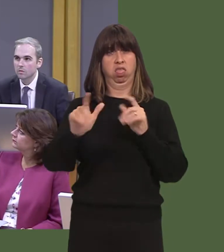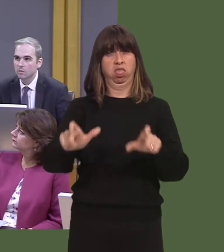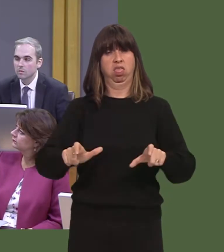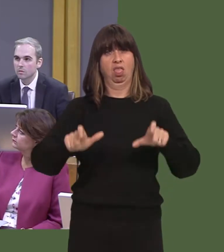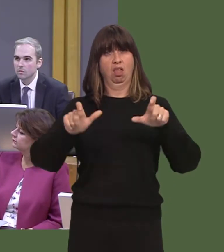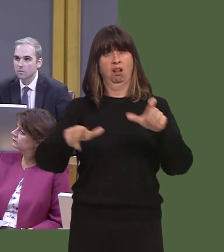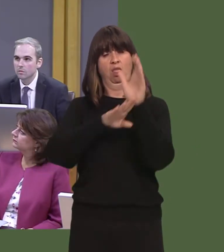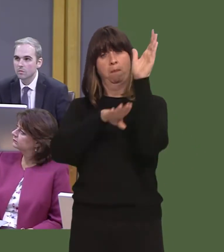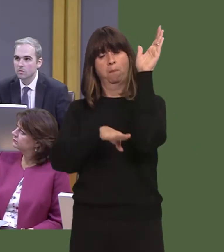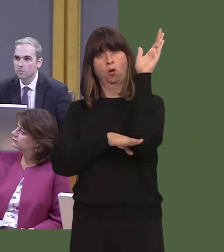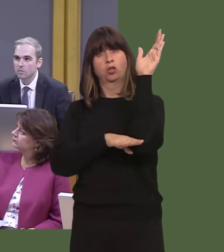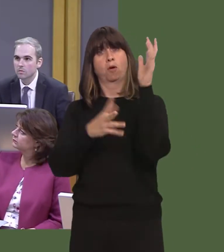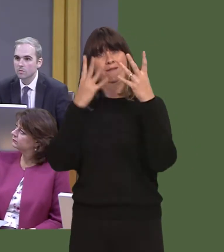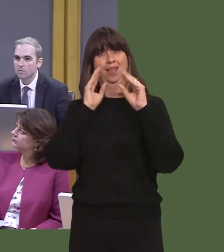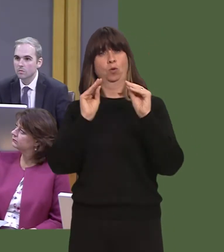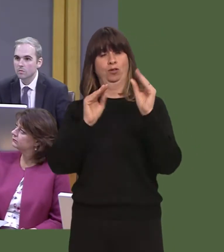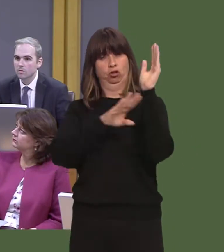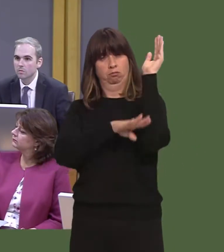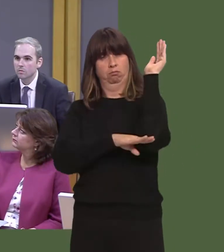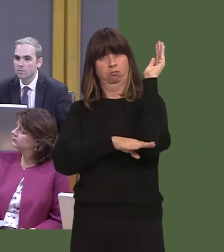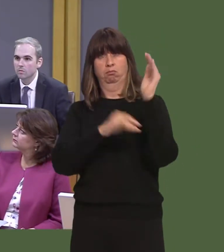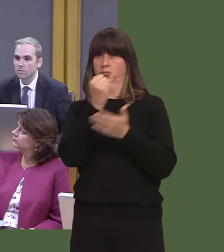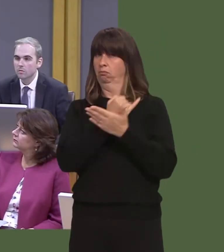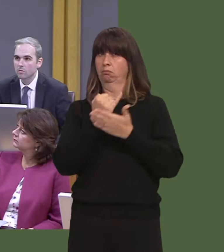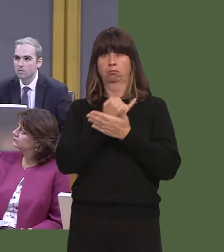the bottom of the league table. Doesn't this epitomise your Government?